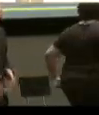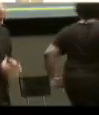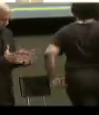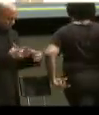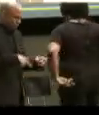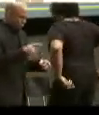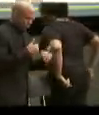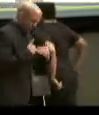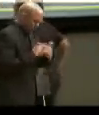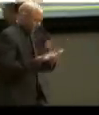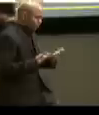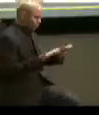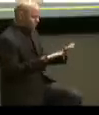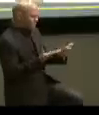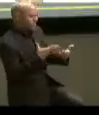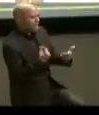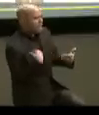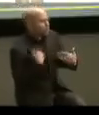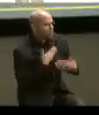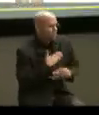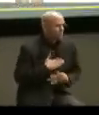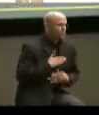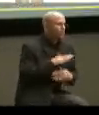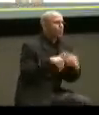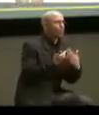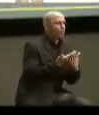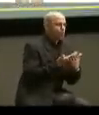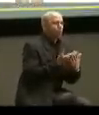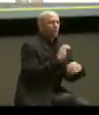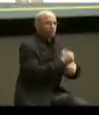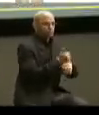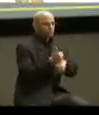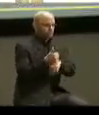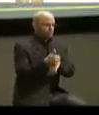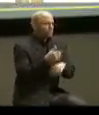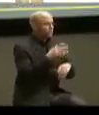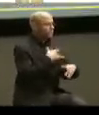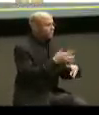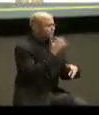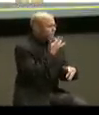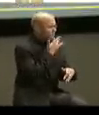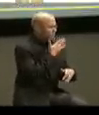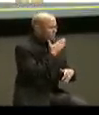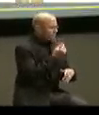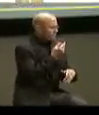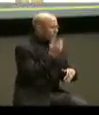THERE'S A LOT YOU HAVE TO OFFER. WE APPRECIATE THE SET-ASIDES AND THE PREFERENCES IN AWARDING